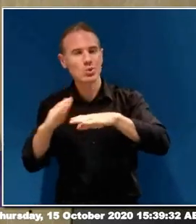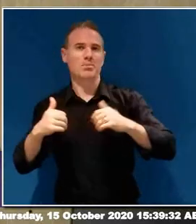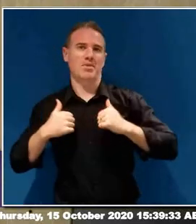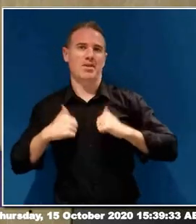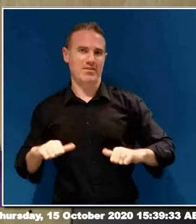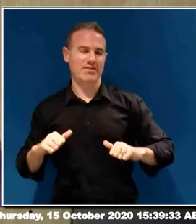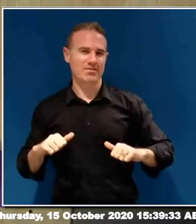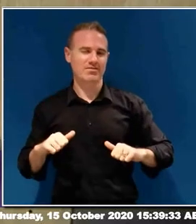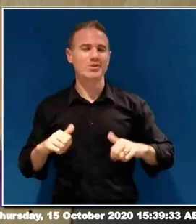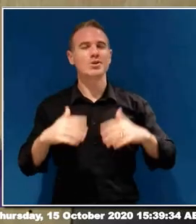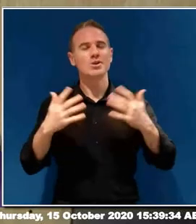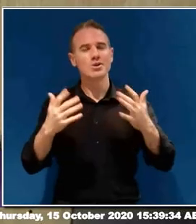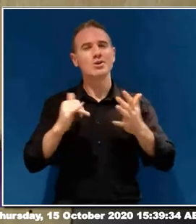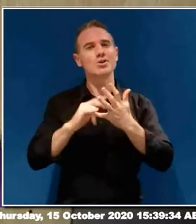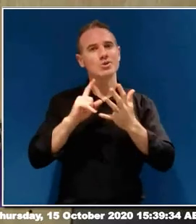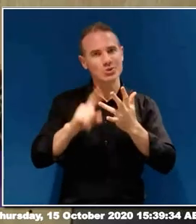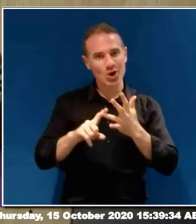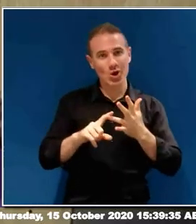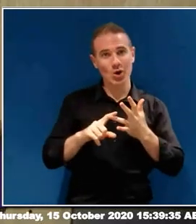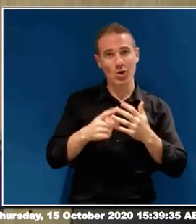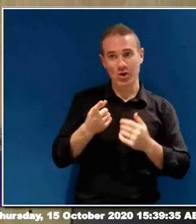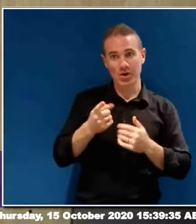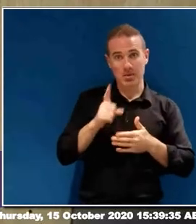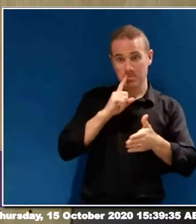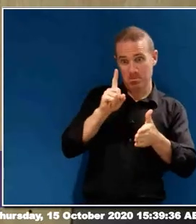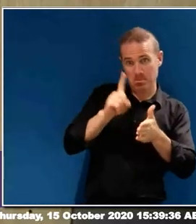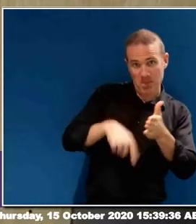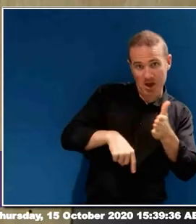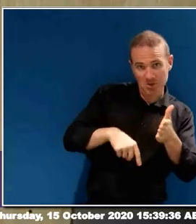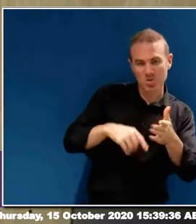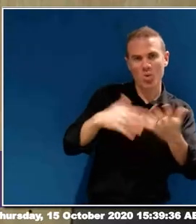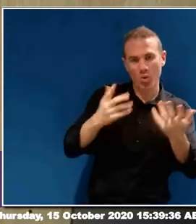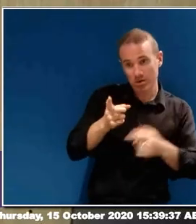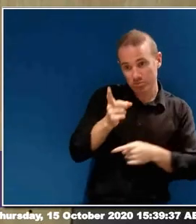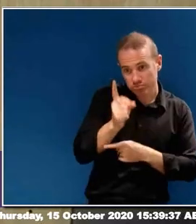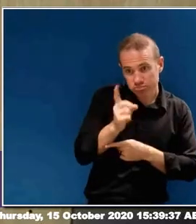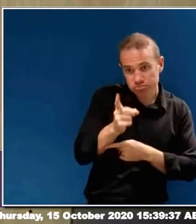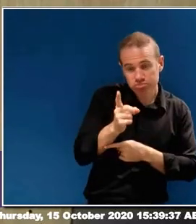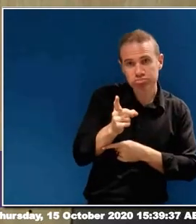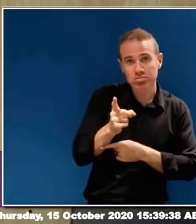well, did that work, that's the part that tends not to happen.